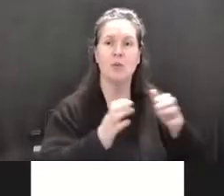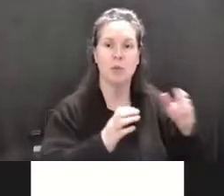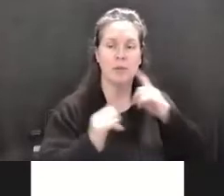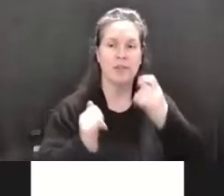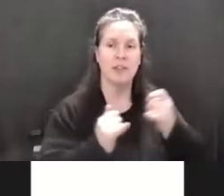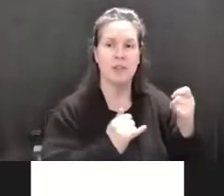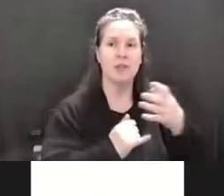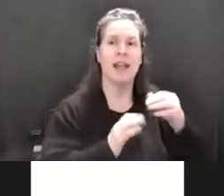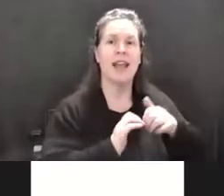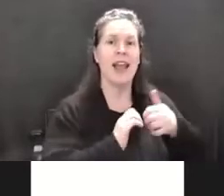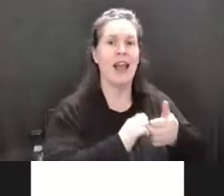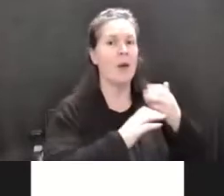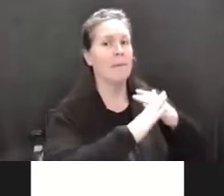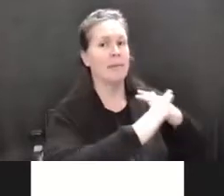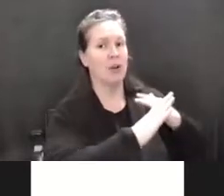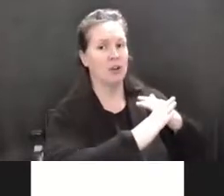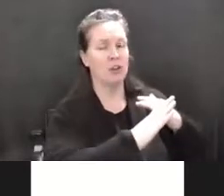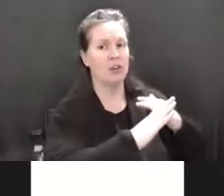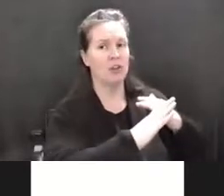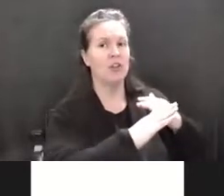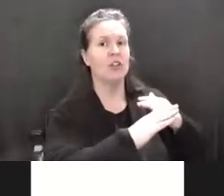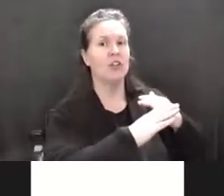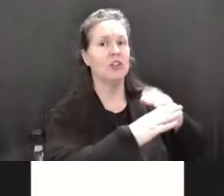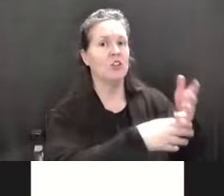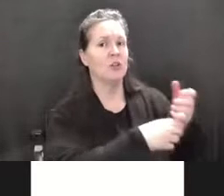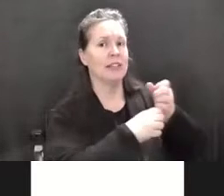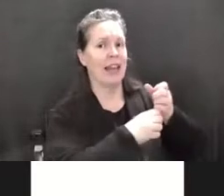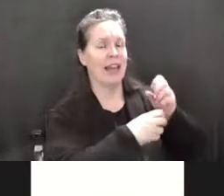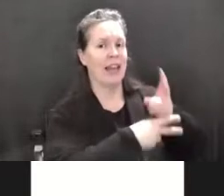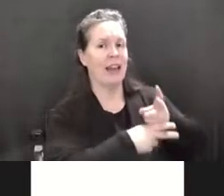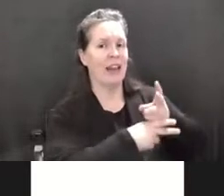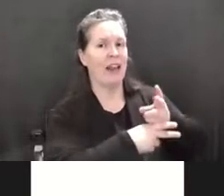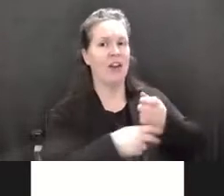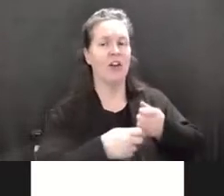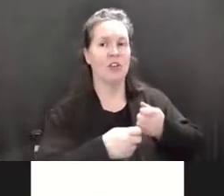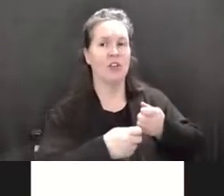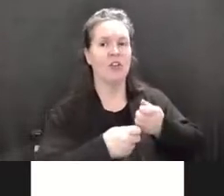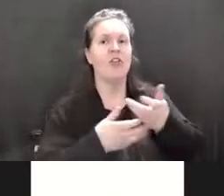and how barriers to accessing care has caused some difficulties